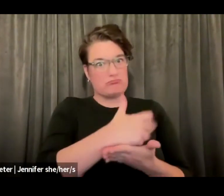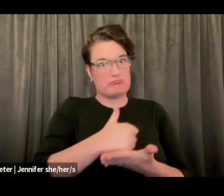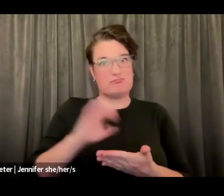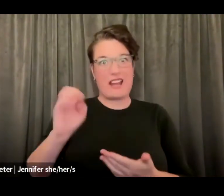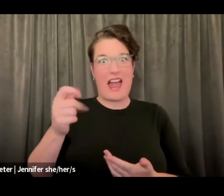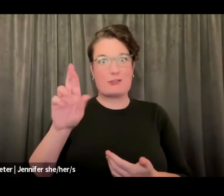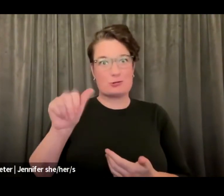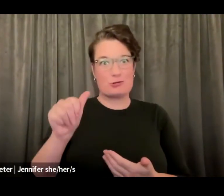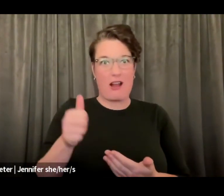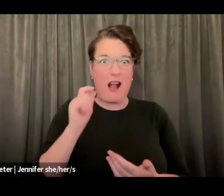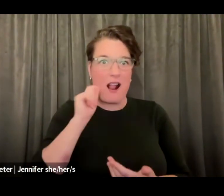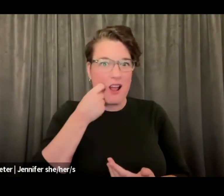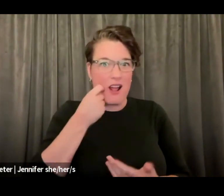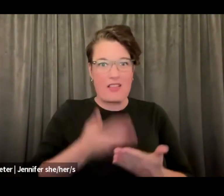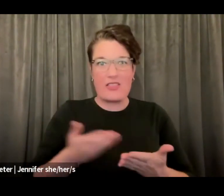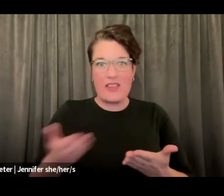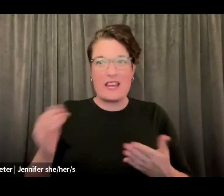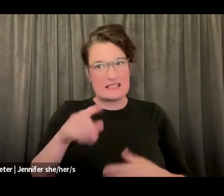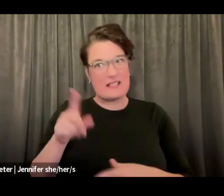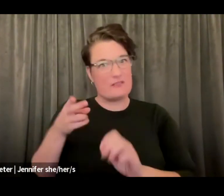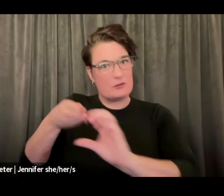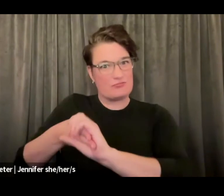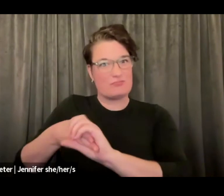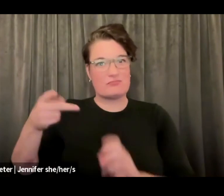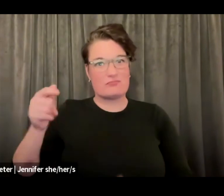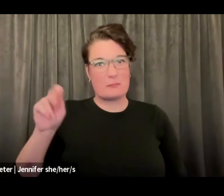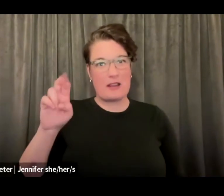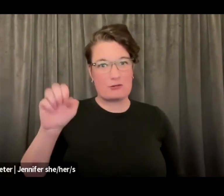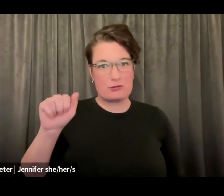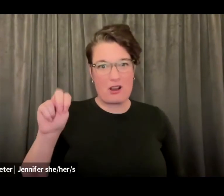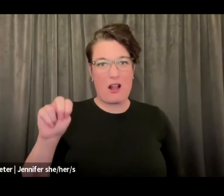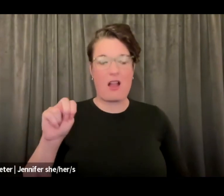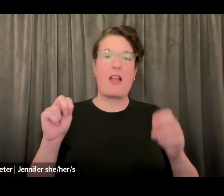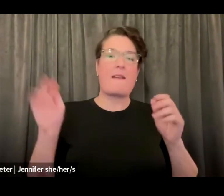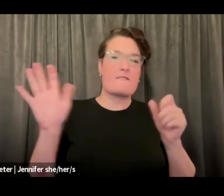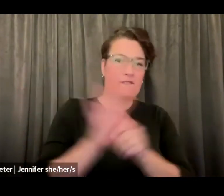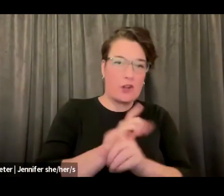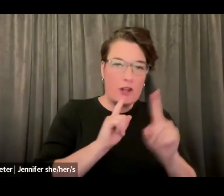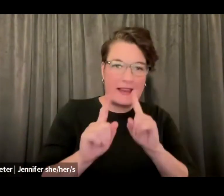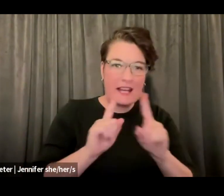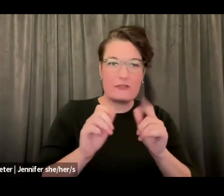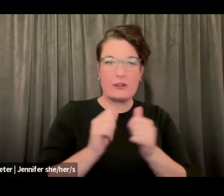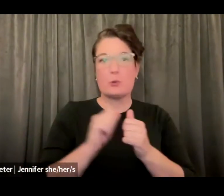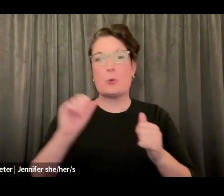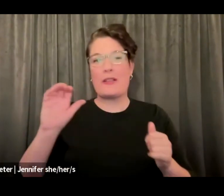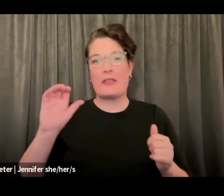You get the full contributor interview and discounts on classes and more so